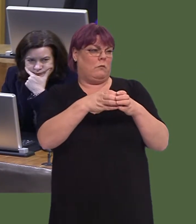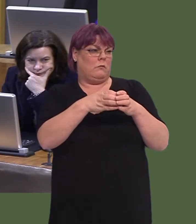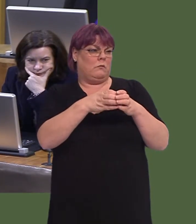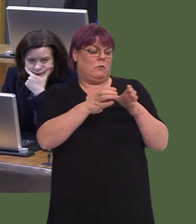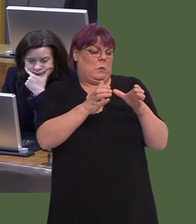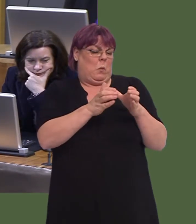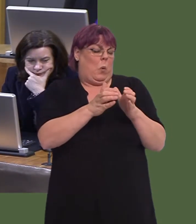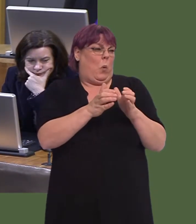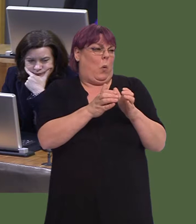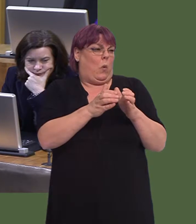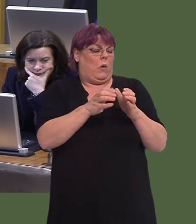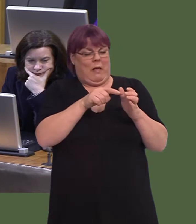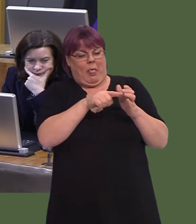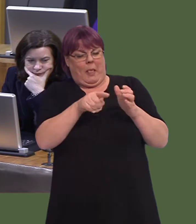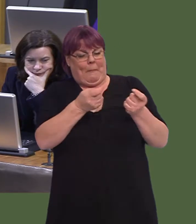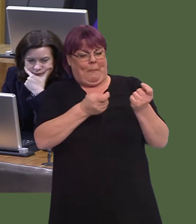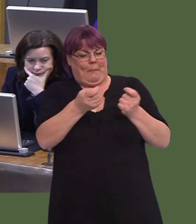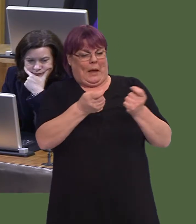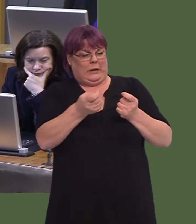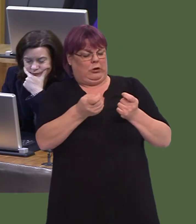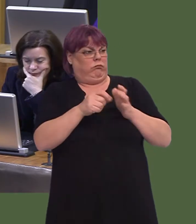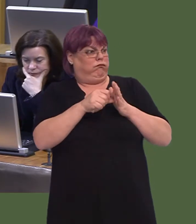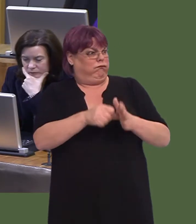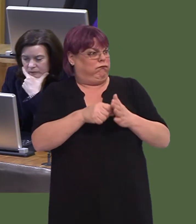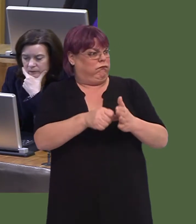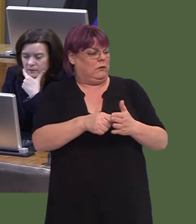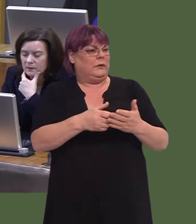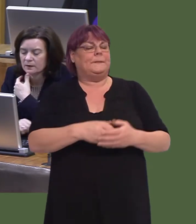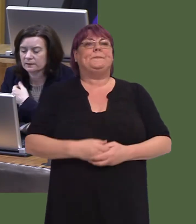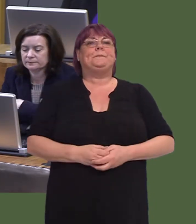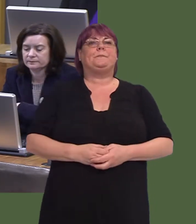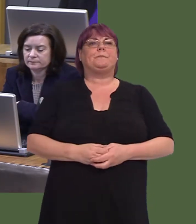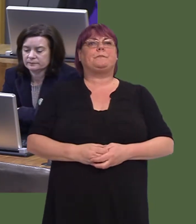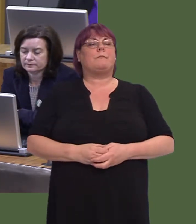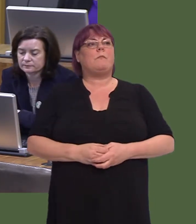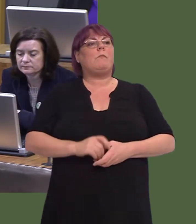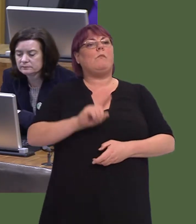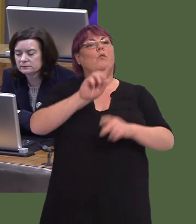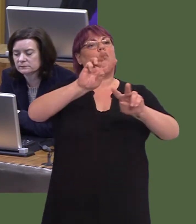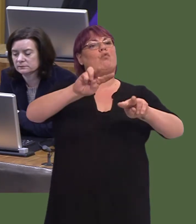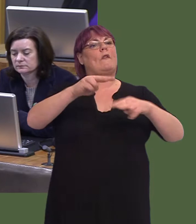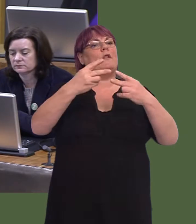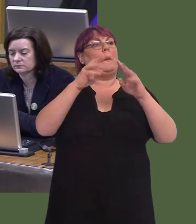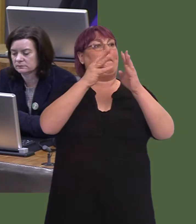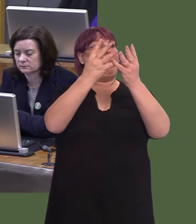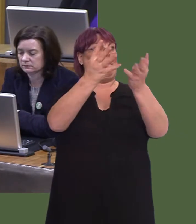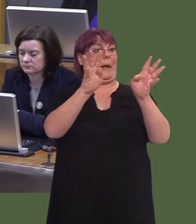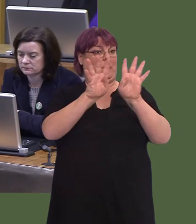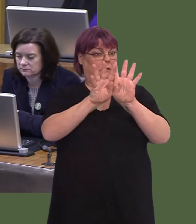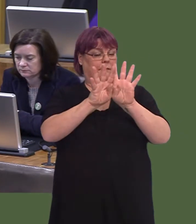to see how they manage from time to time, but they seem to. In terms of the review panel, well, just to be clear, the remit of that panel is to explore